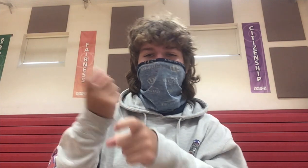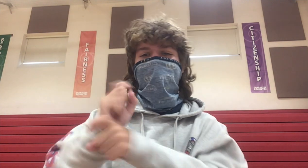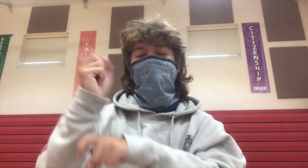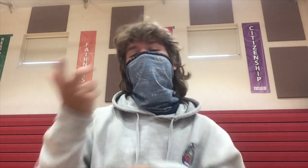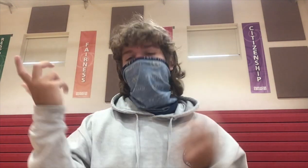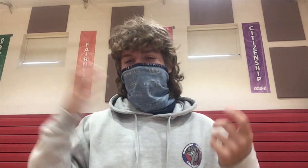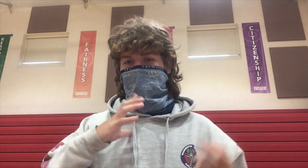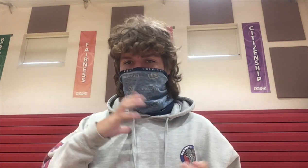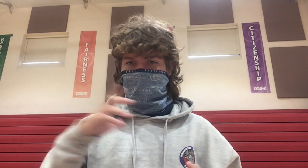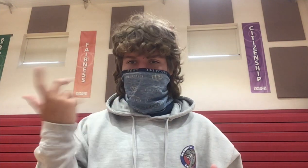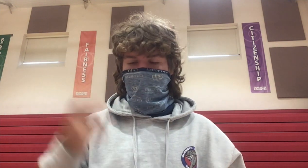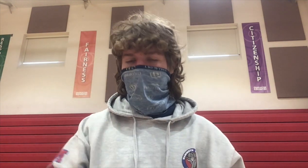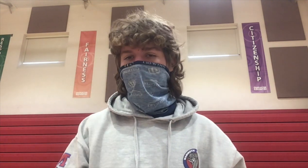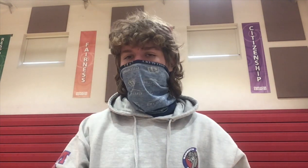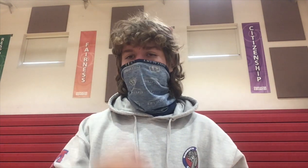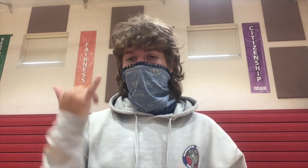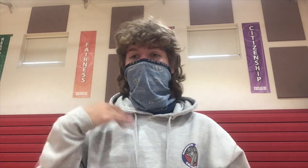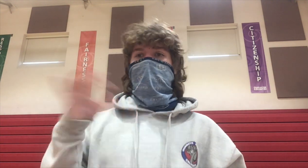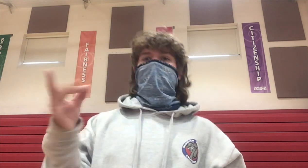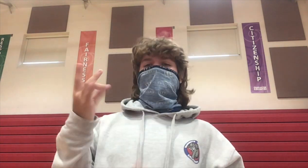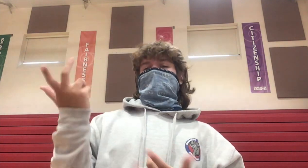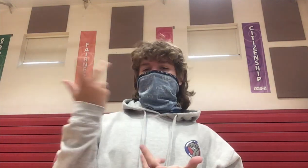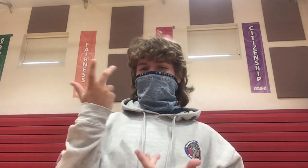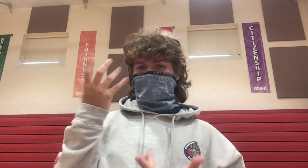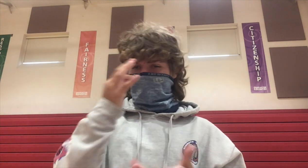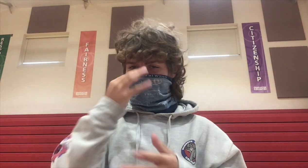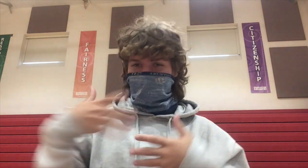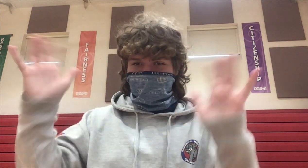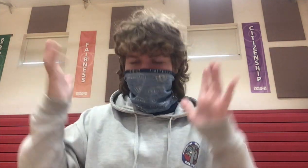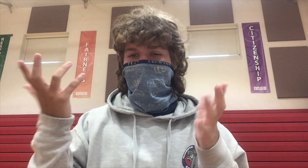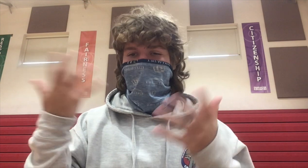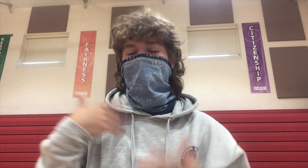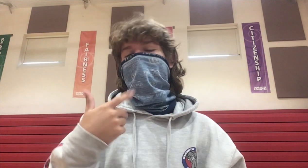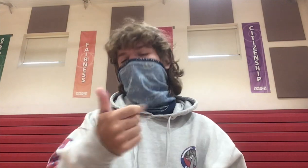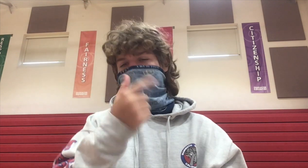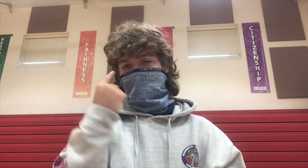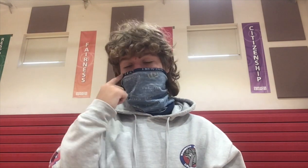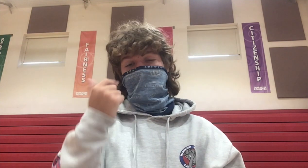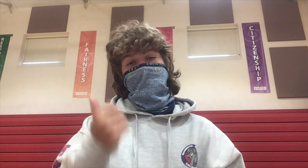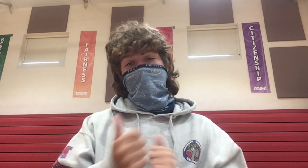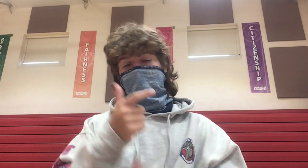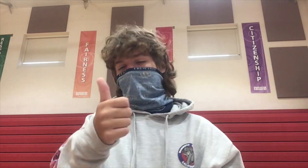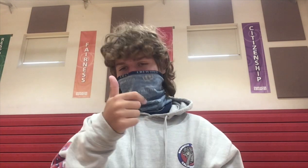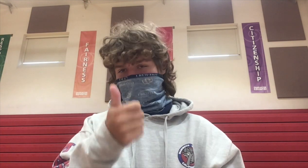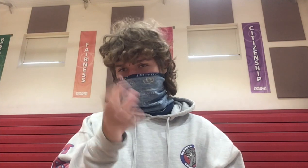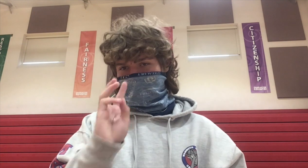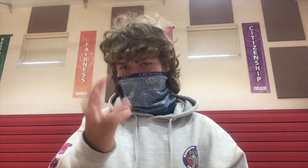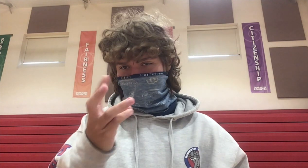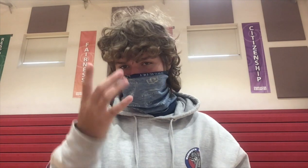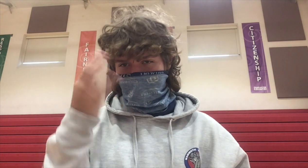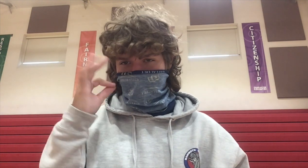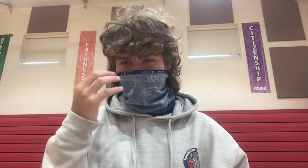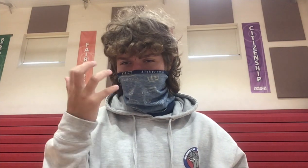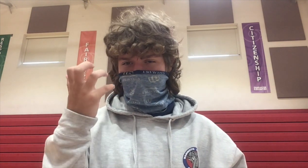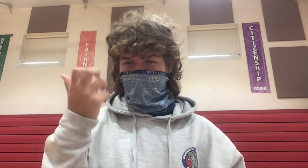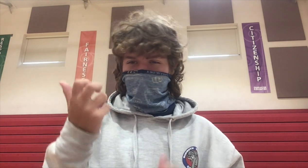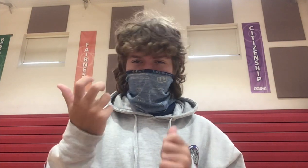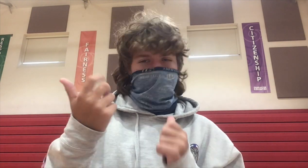of ruined everything but no there it is. But now I'm an eighth grader. Oh my gosh, we're almost done so honestly best was my 6th grade year was